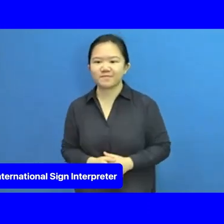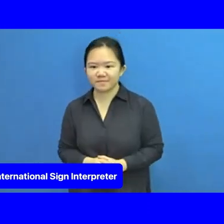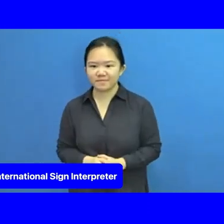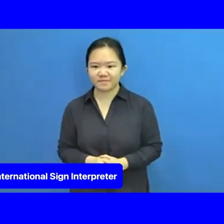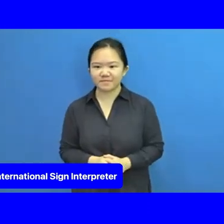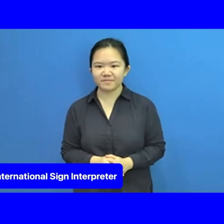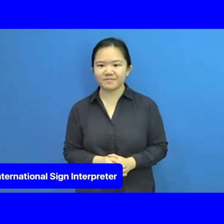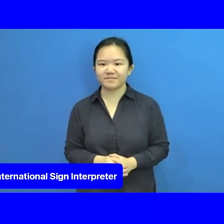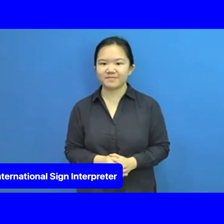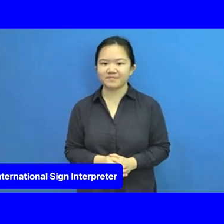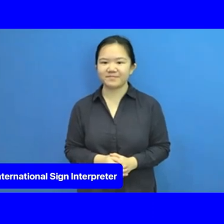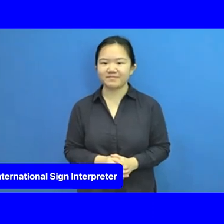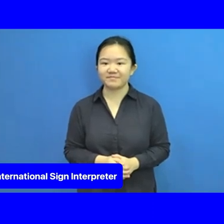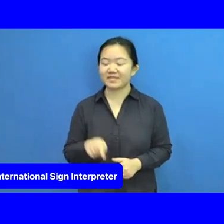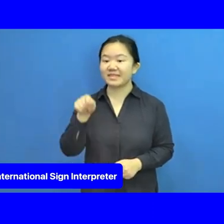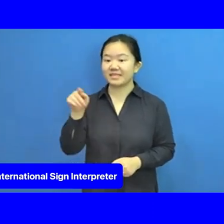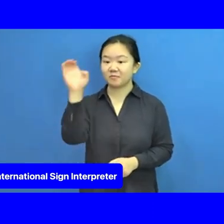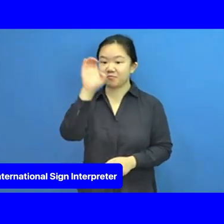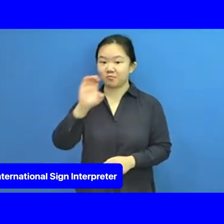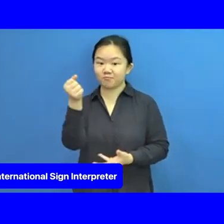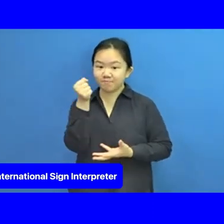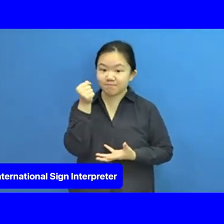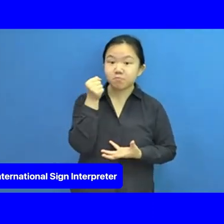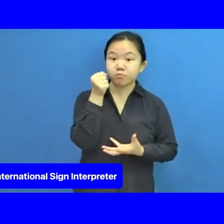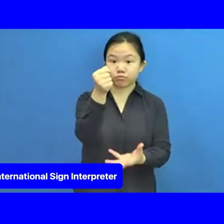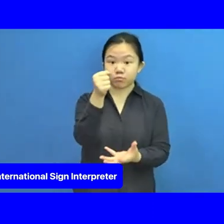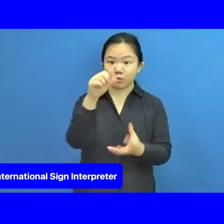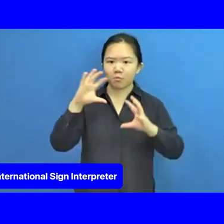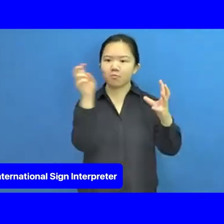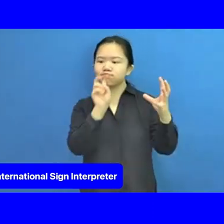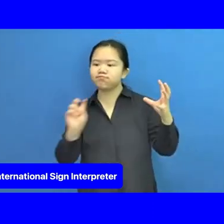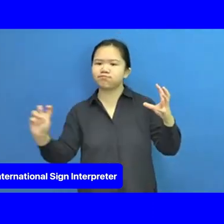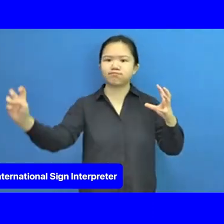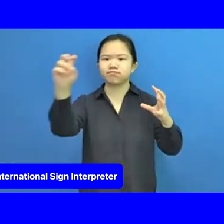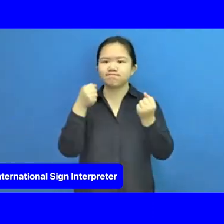So we're very pleased to be part of that and I hope you share my excitement as well.